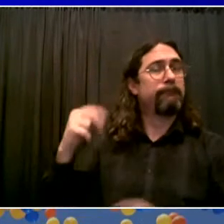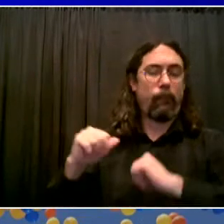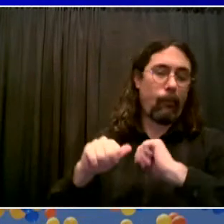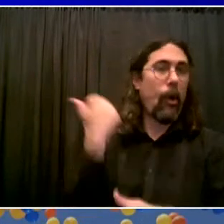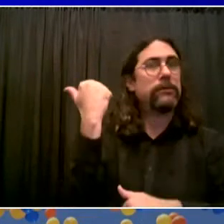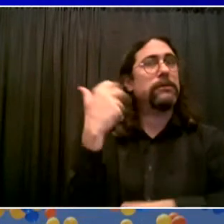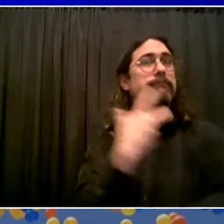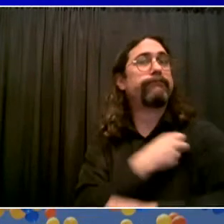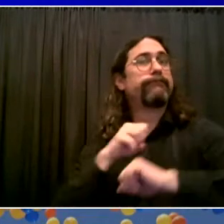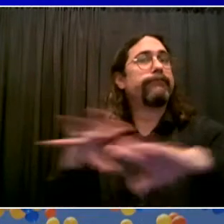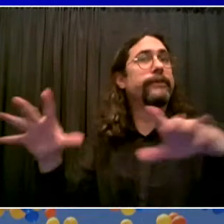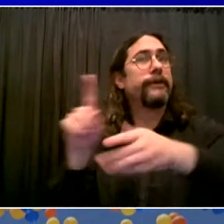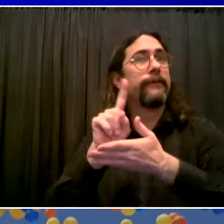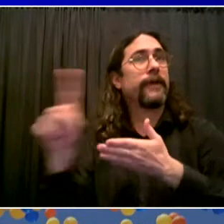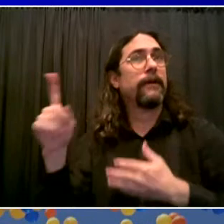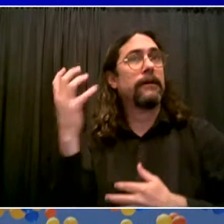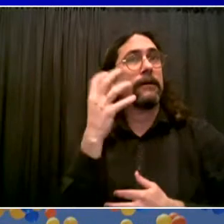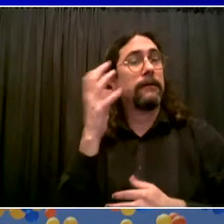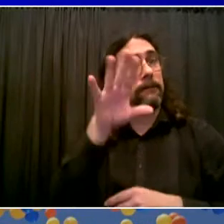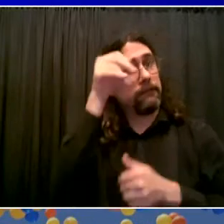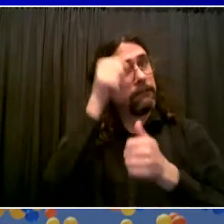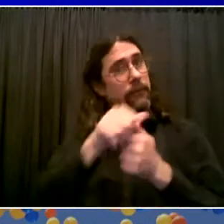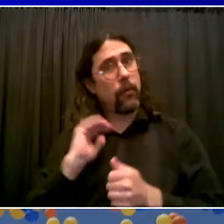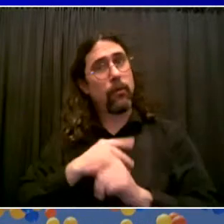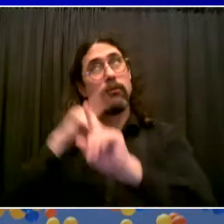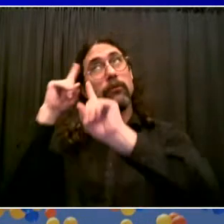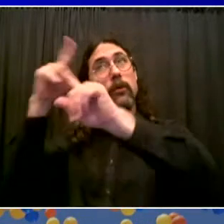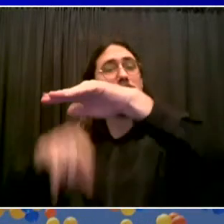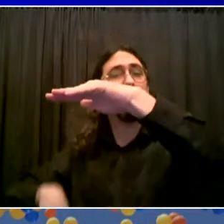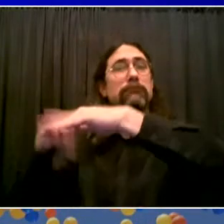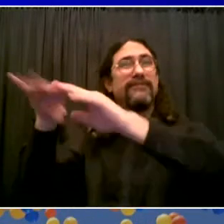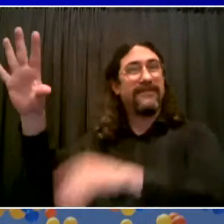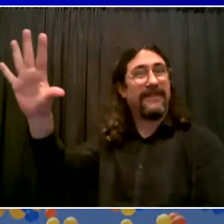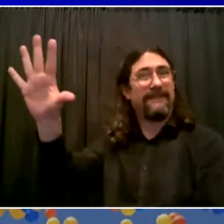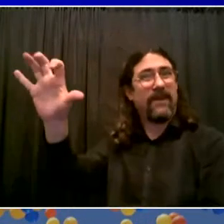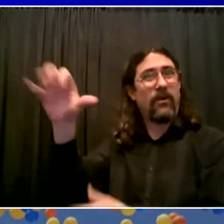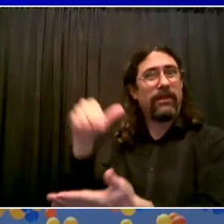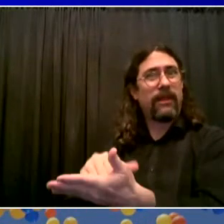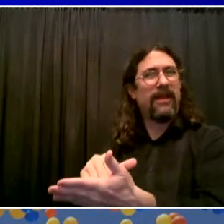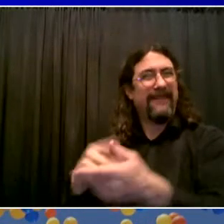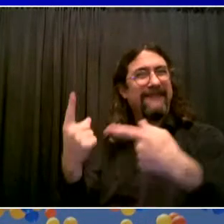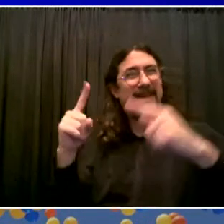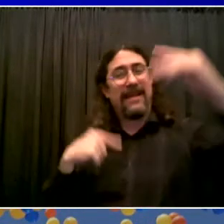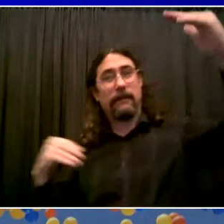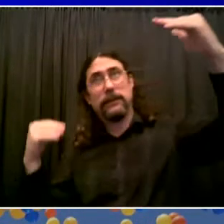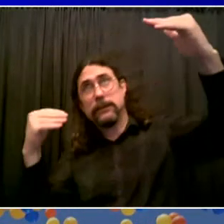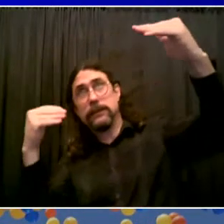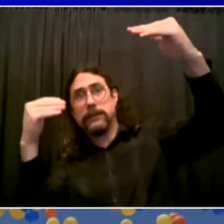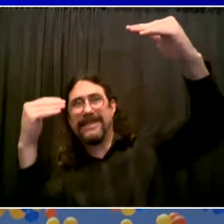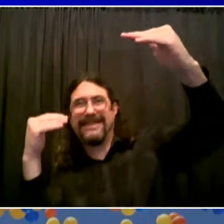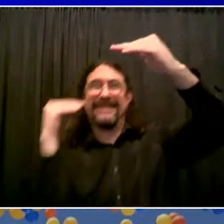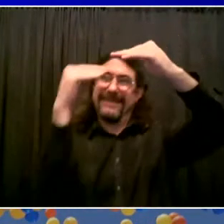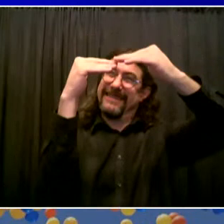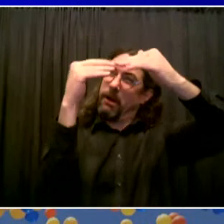TALK ABOUT RECOVERY FOR ALL, THIS IS EXACTLY WHAT WE ARE